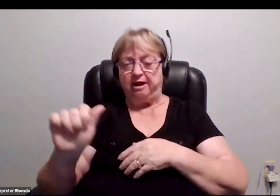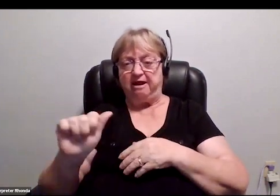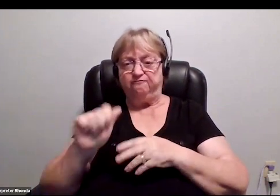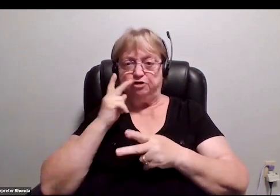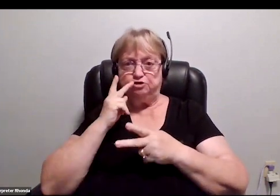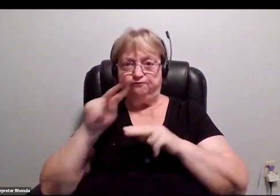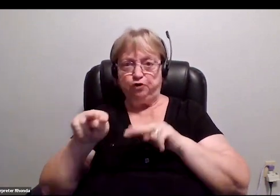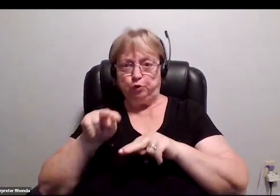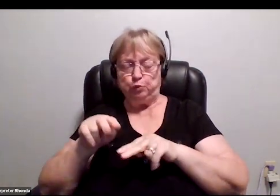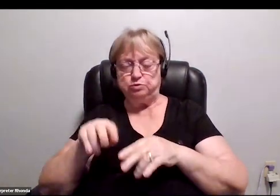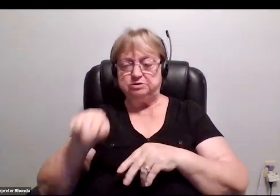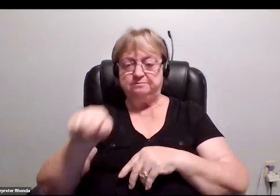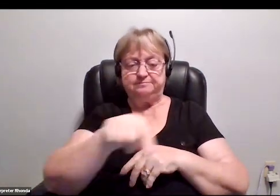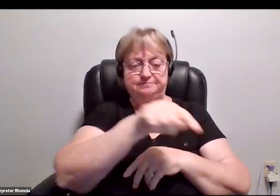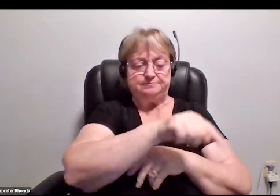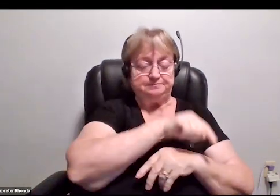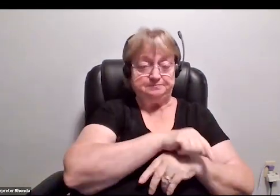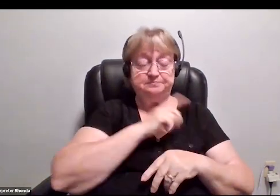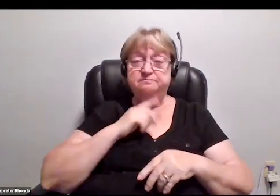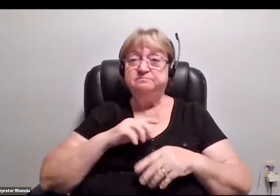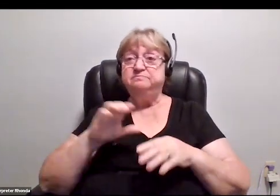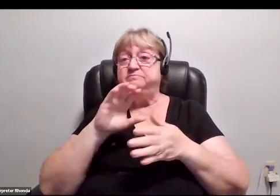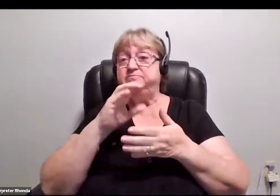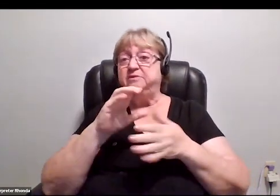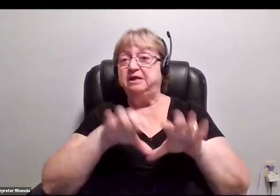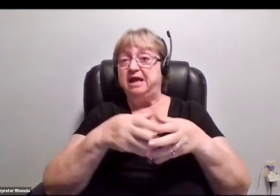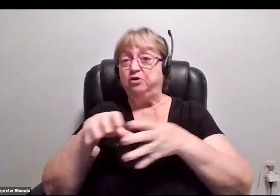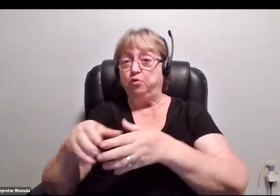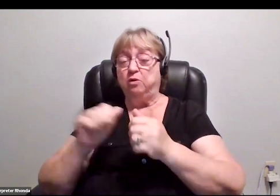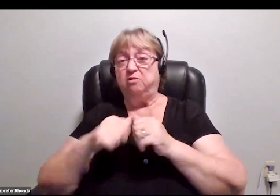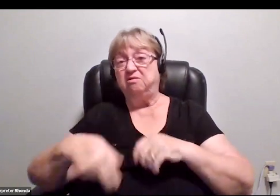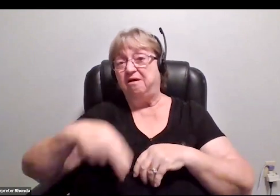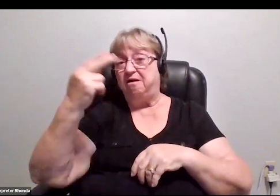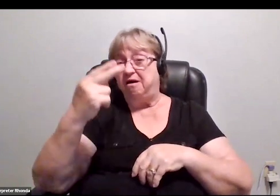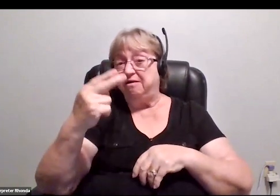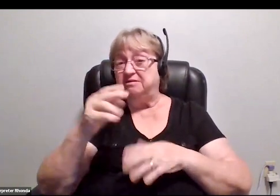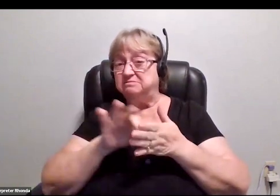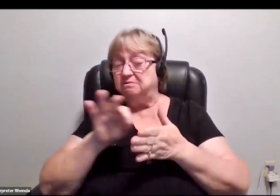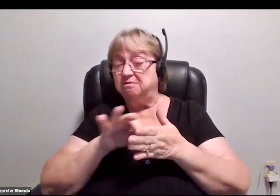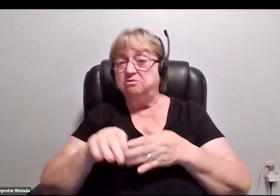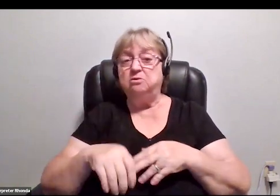Our category with the highest average view count was DNA gel electrophoresis, followed by lab safety.